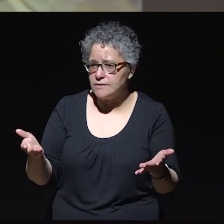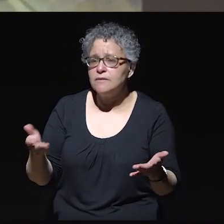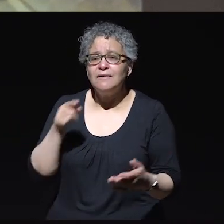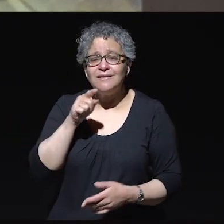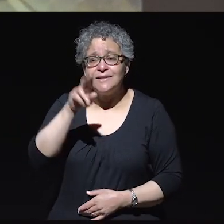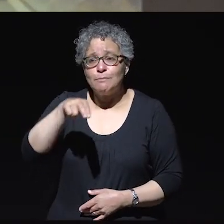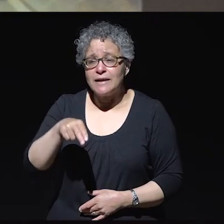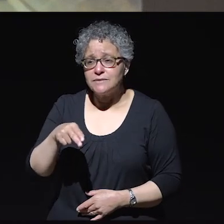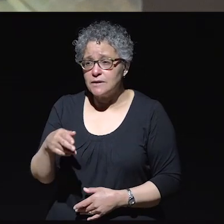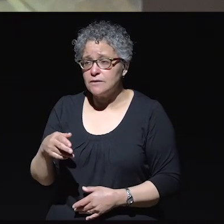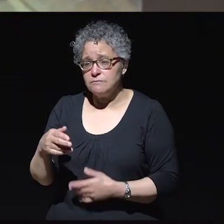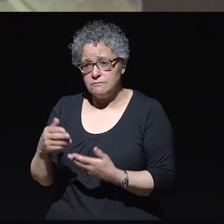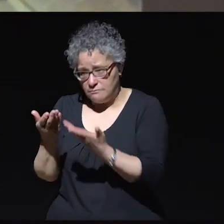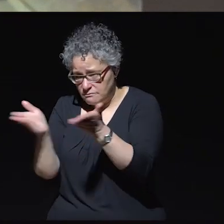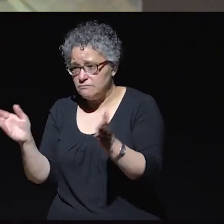at the same time as 'The Blue Boy'.